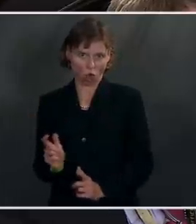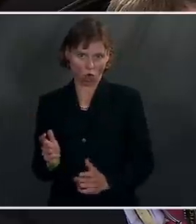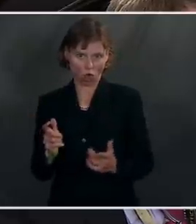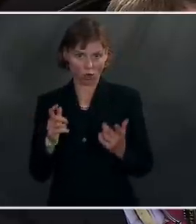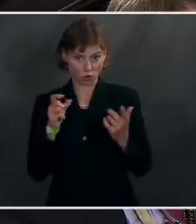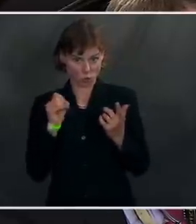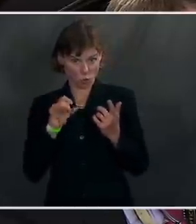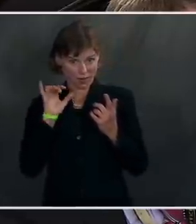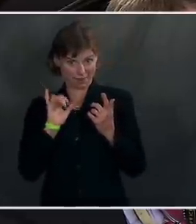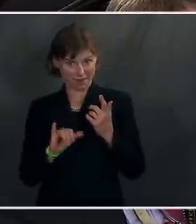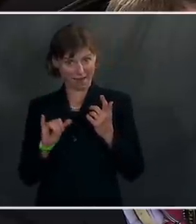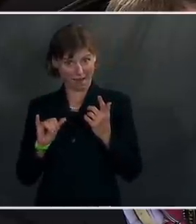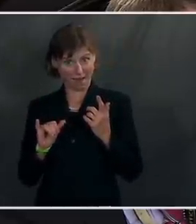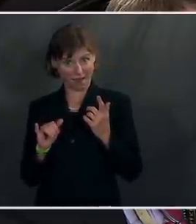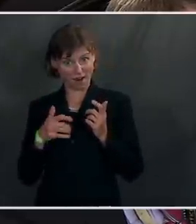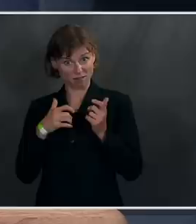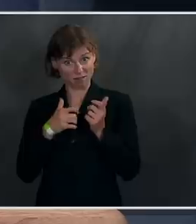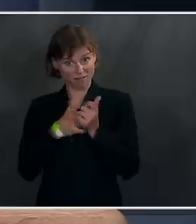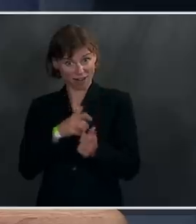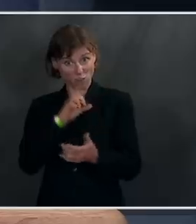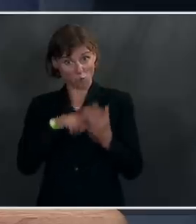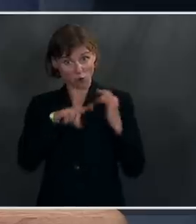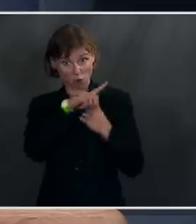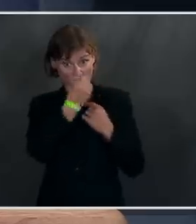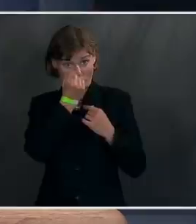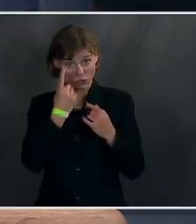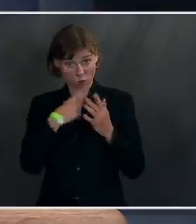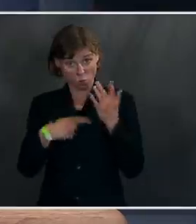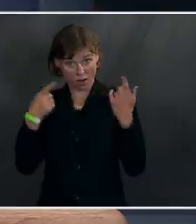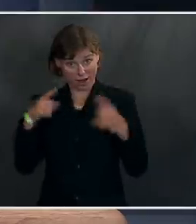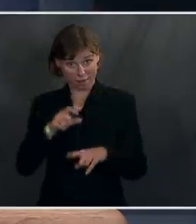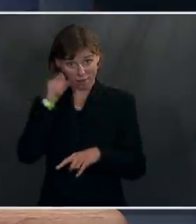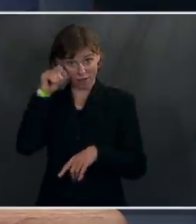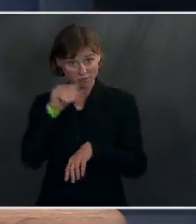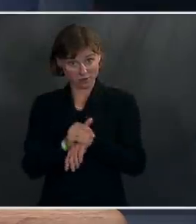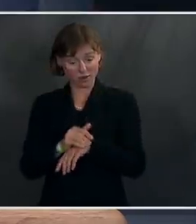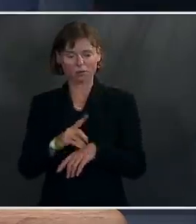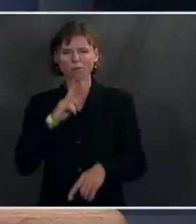of what he actually said to them last night? Ms. Psaki: Yes. I mean, the president has been clear